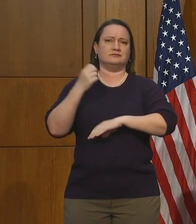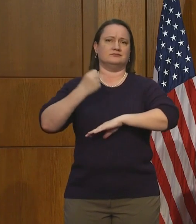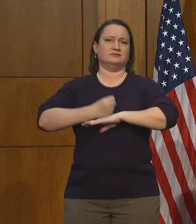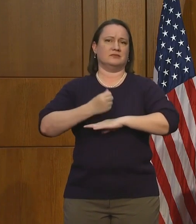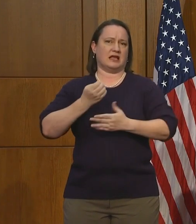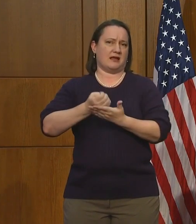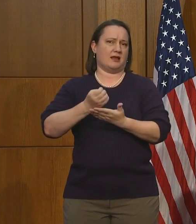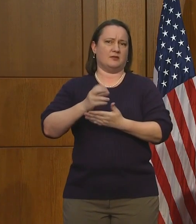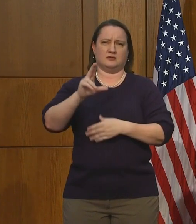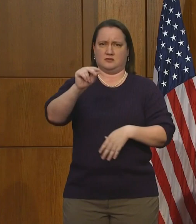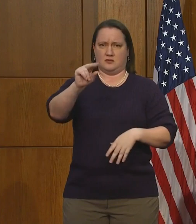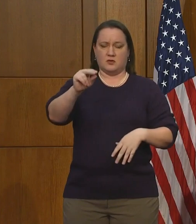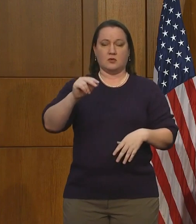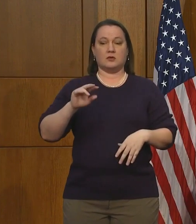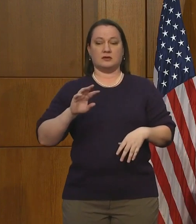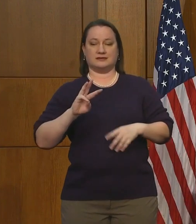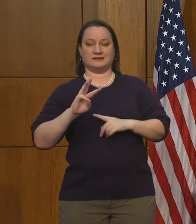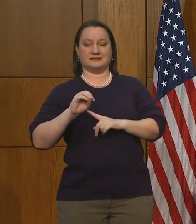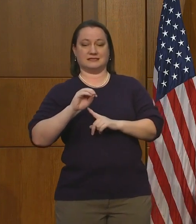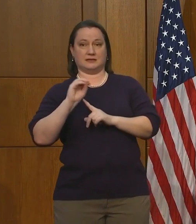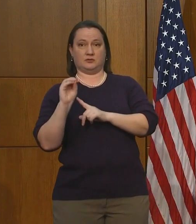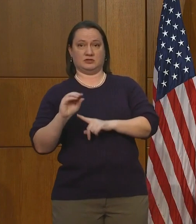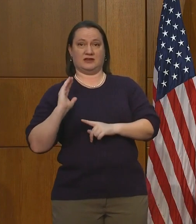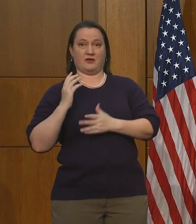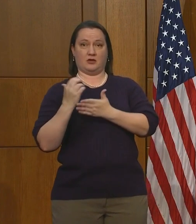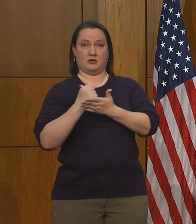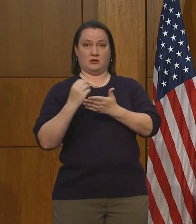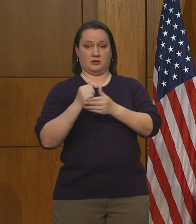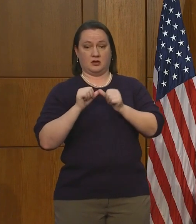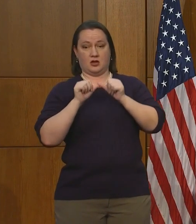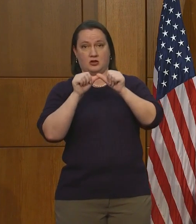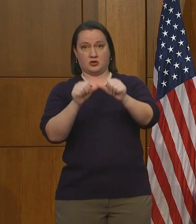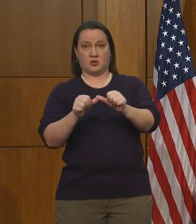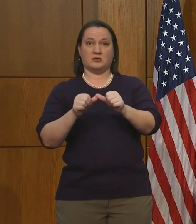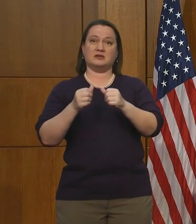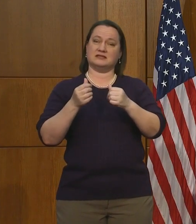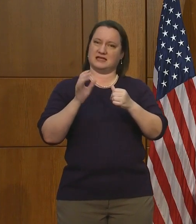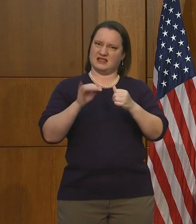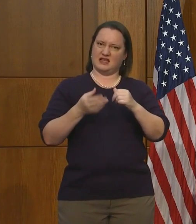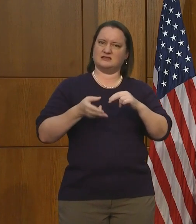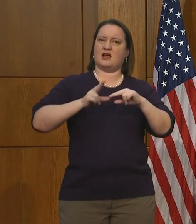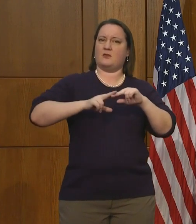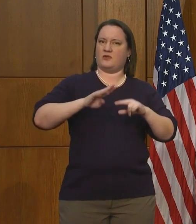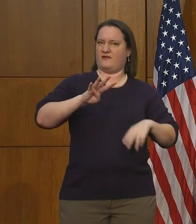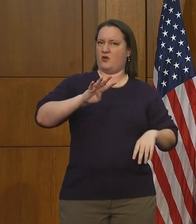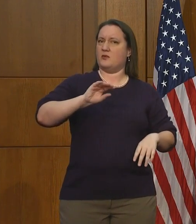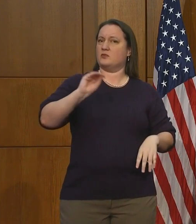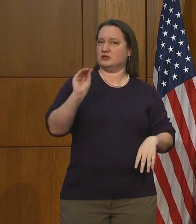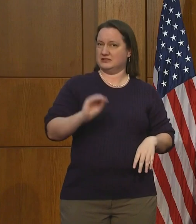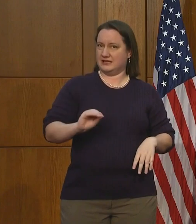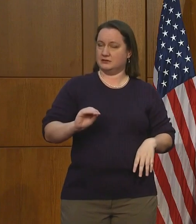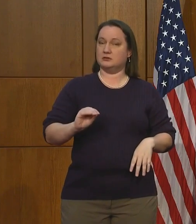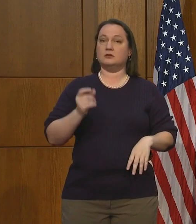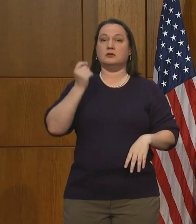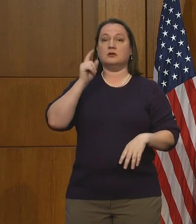NOT SEE TOTAL SHOT OUT AND I'M- AND WITH THE PERCENT OF OUR